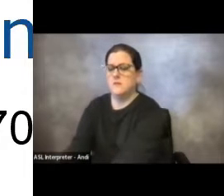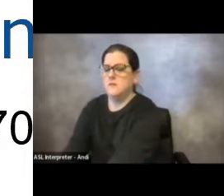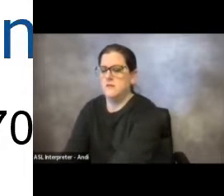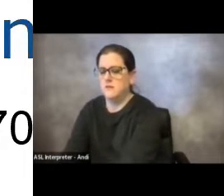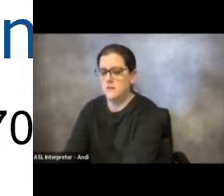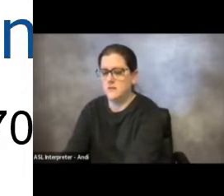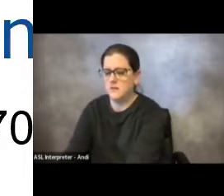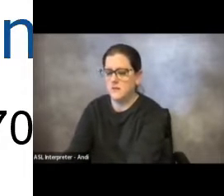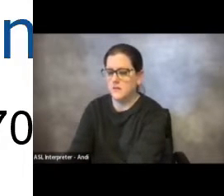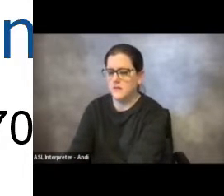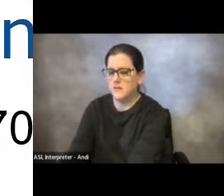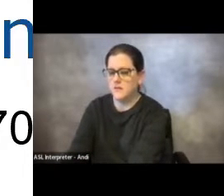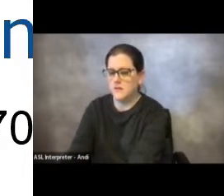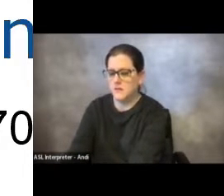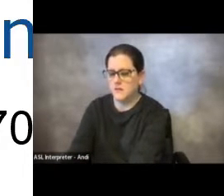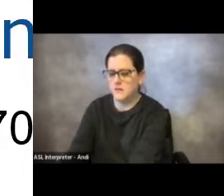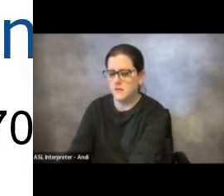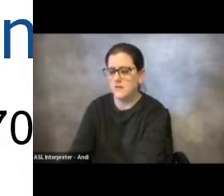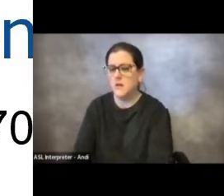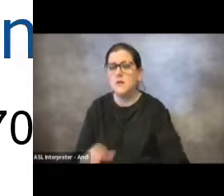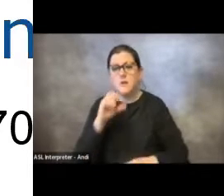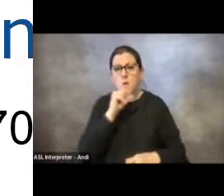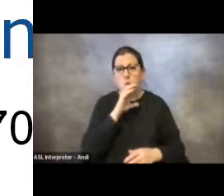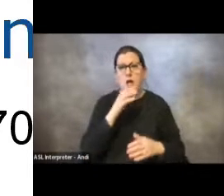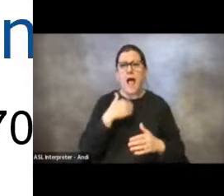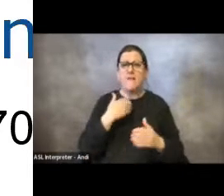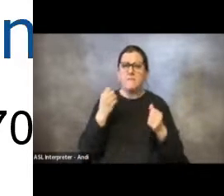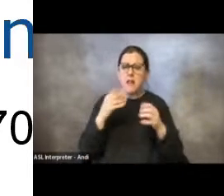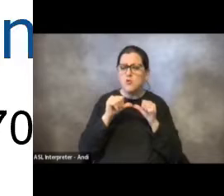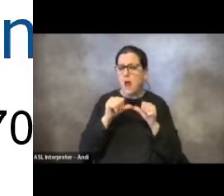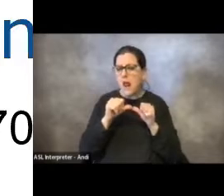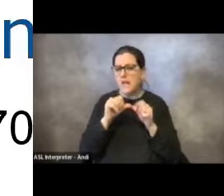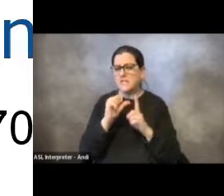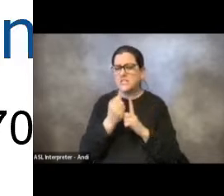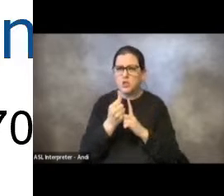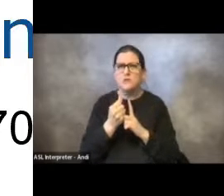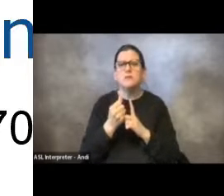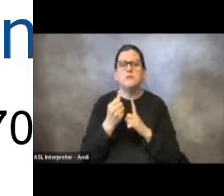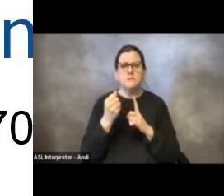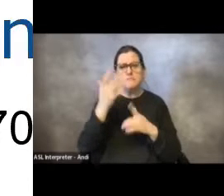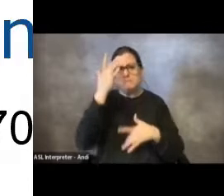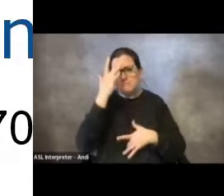managing a variety of different chronic conditions many individuals have more than one